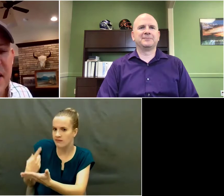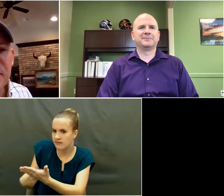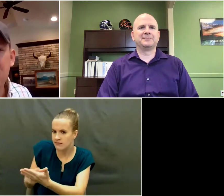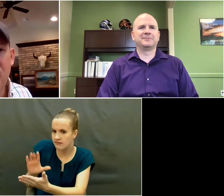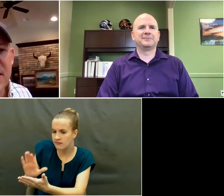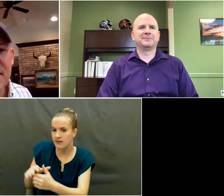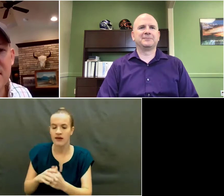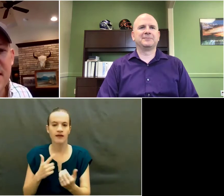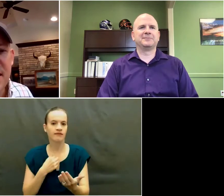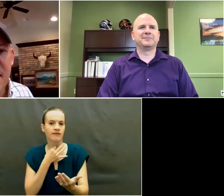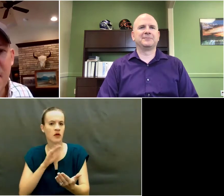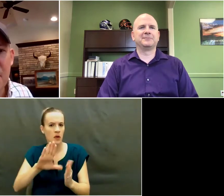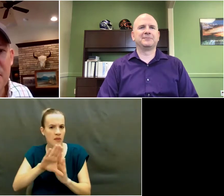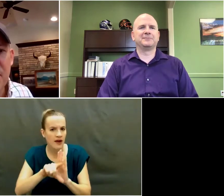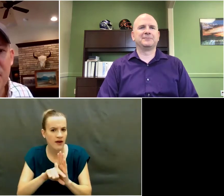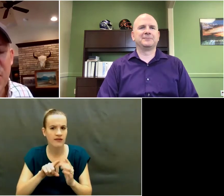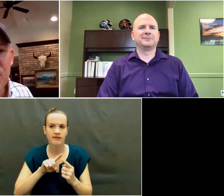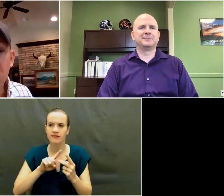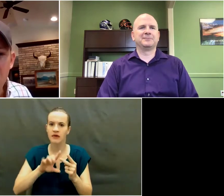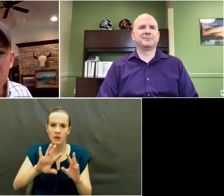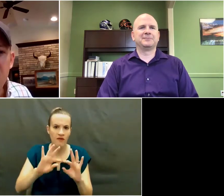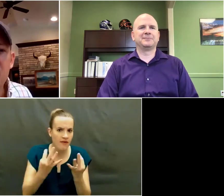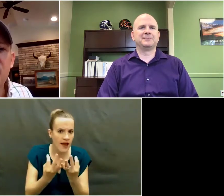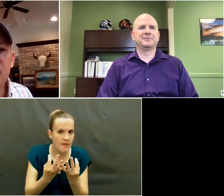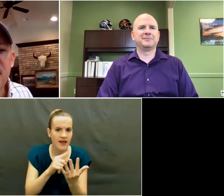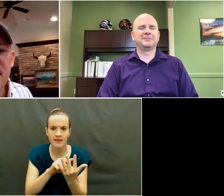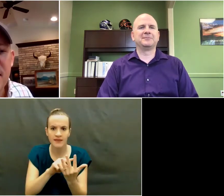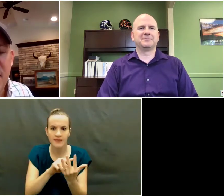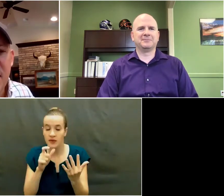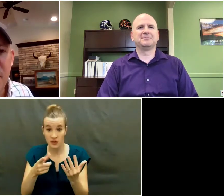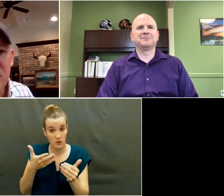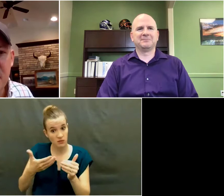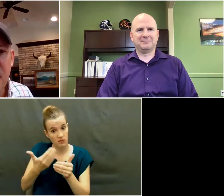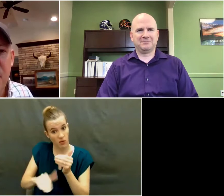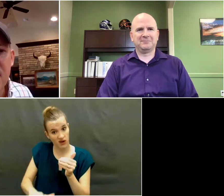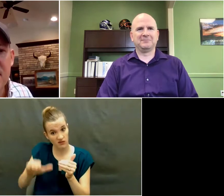your family's story is, um, you know, were you born and raised in Gooding? Or some other part of